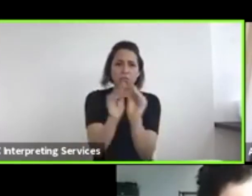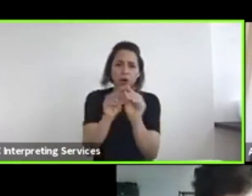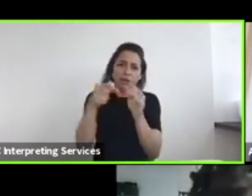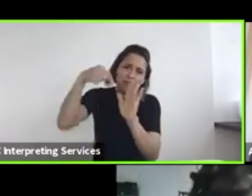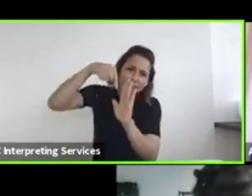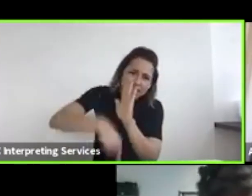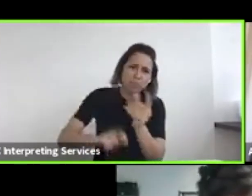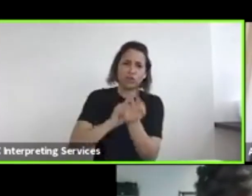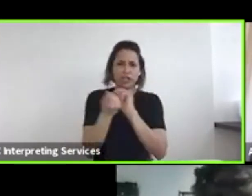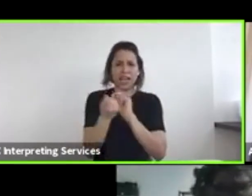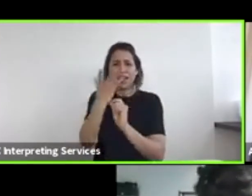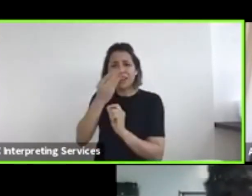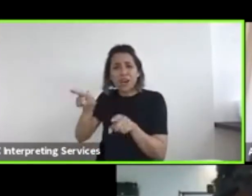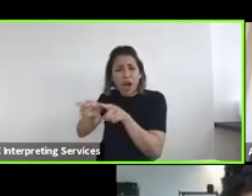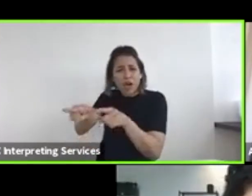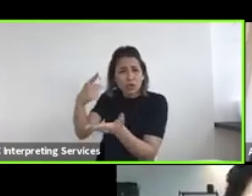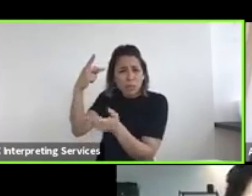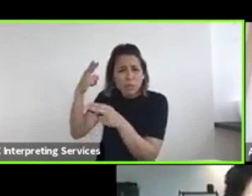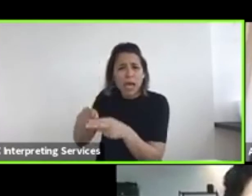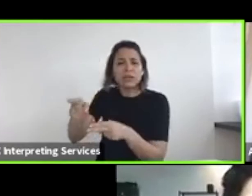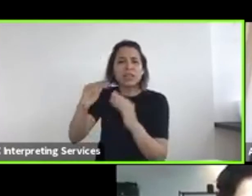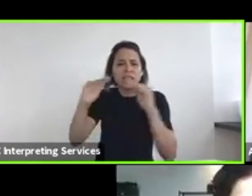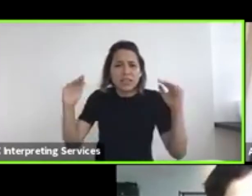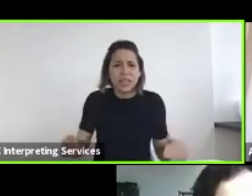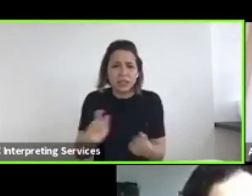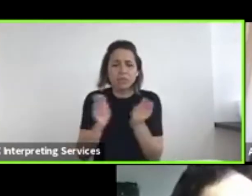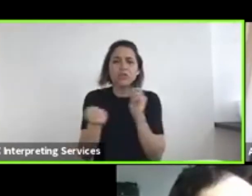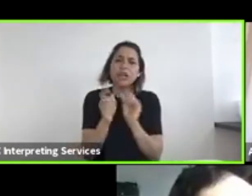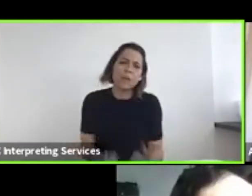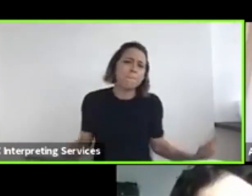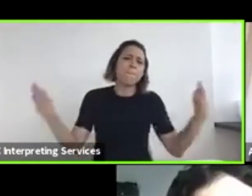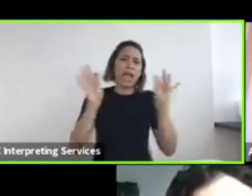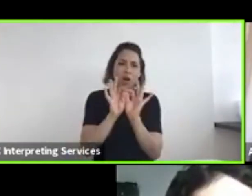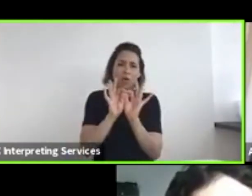IT IS SO IMPERATIVE. AND I GUESS I HAVE ONE -- QUICK FOLLOW-UP,